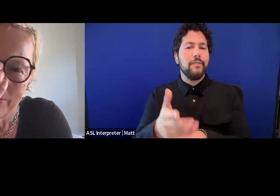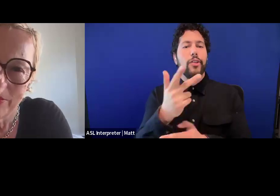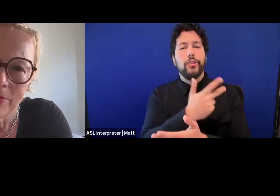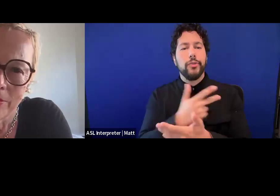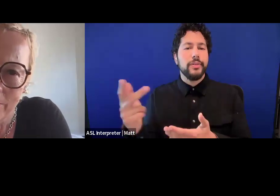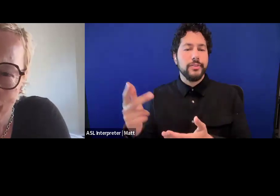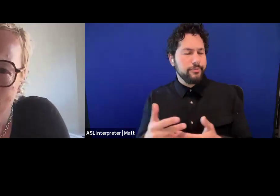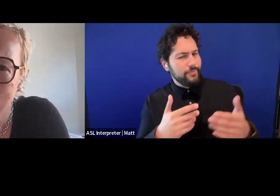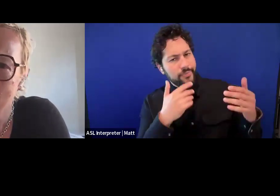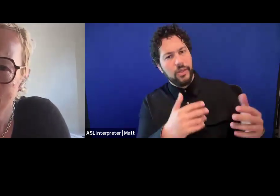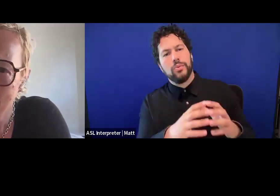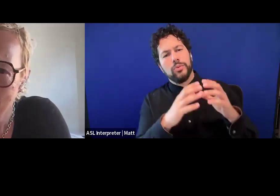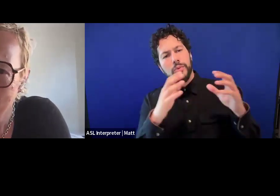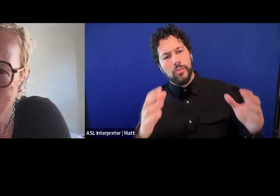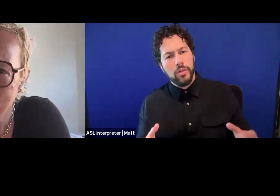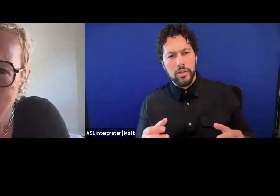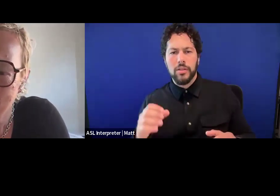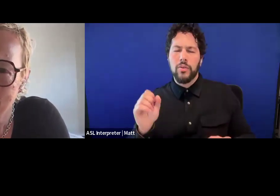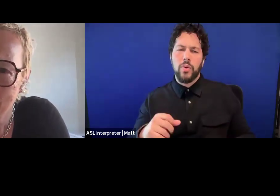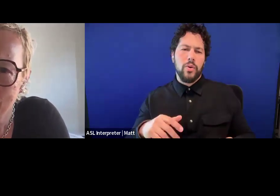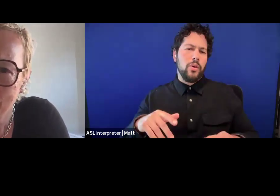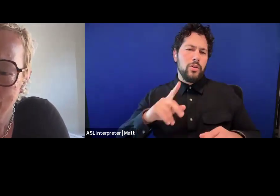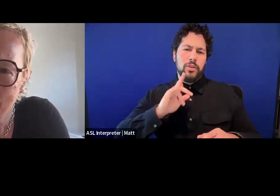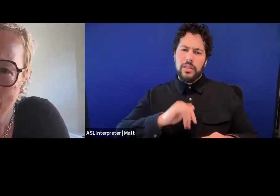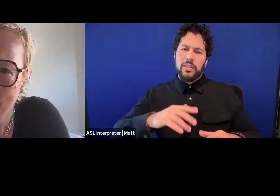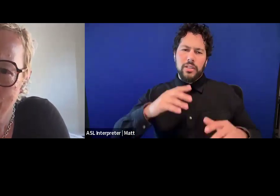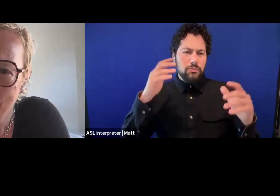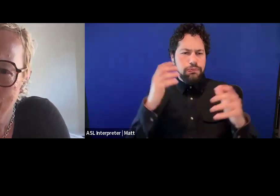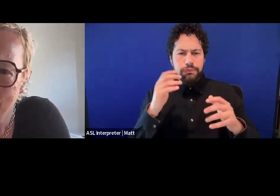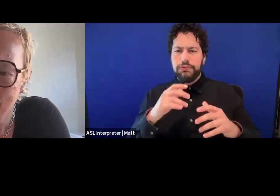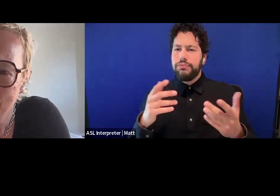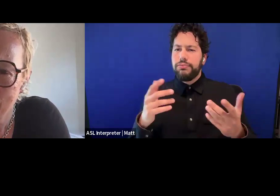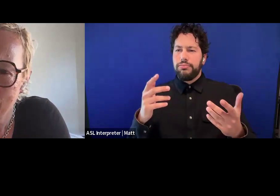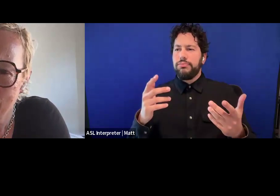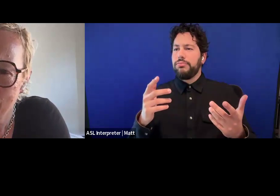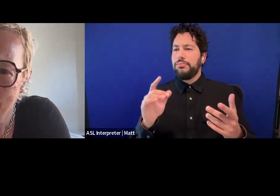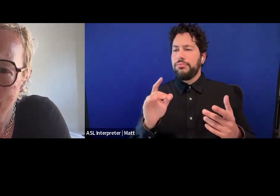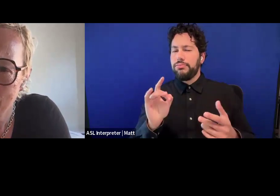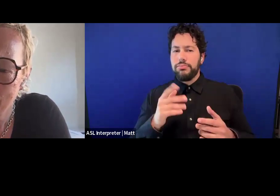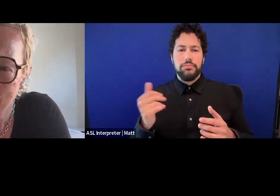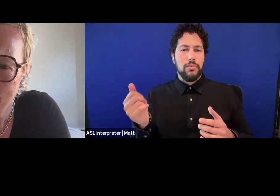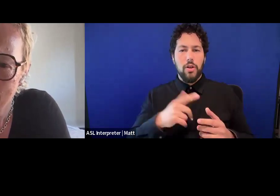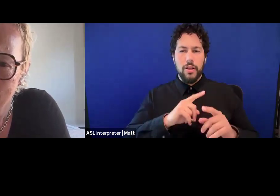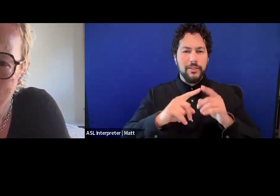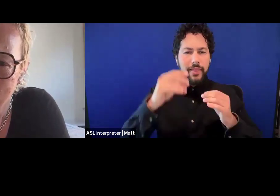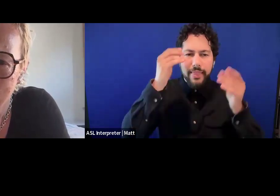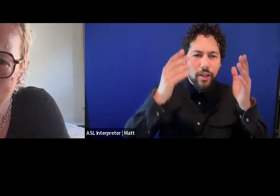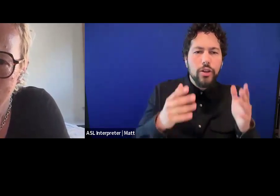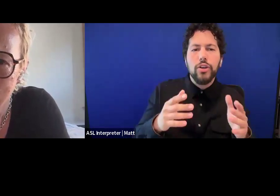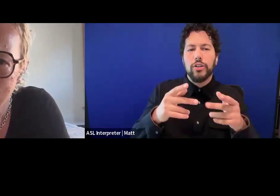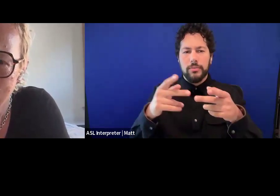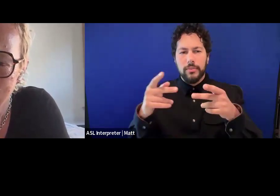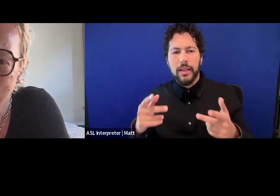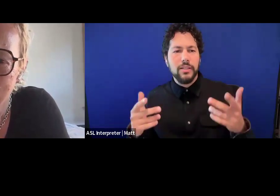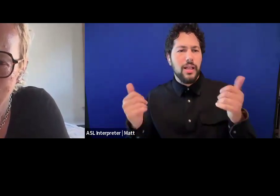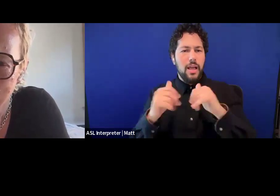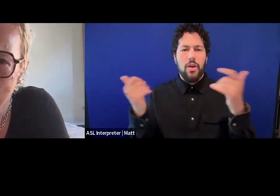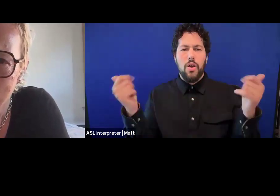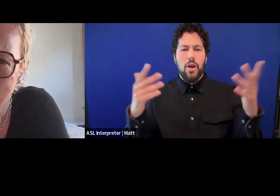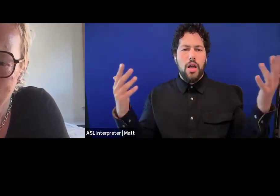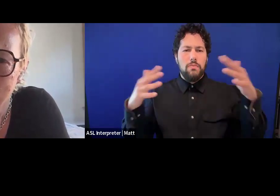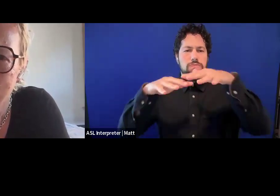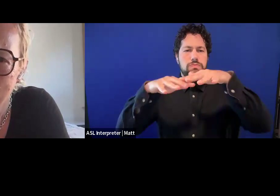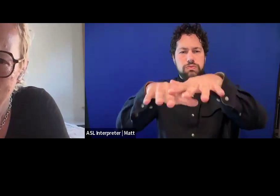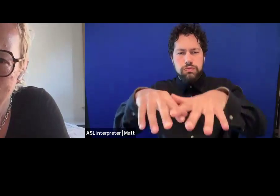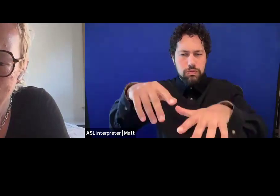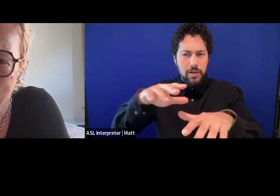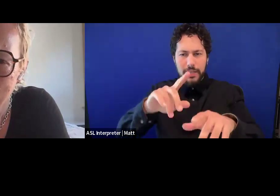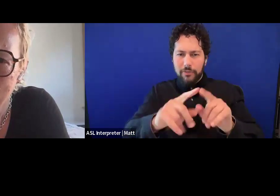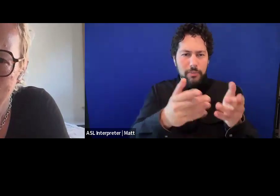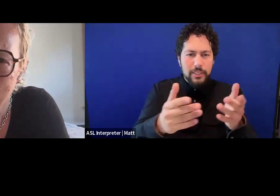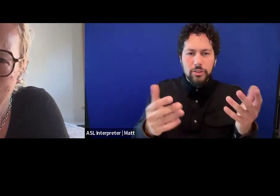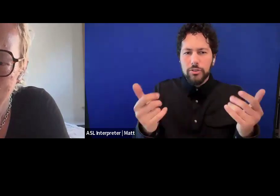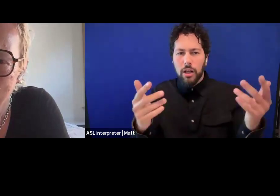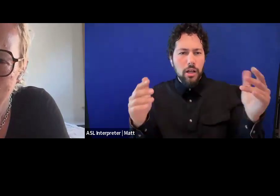Thank you so much. I mean, it's truly a remarkable cross-section of thinkers and disciplines and places that you're working with, materials that you're working with, but I do think that all of you are…